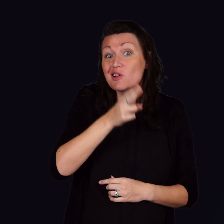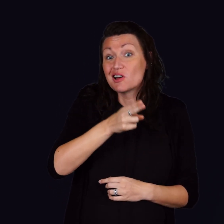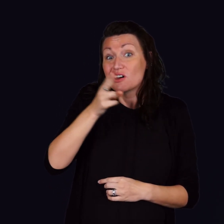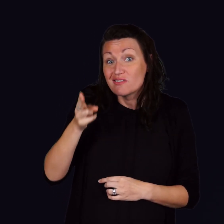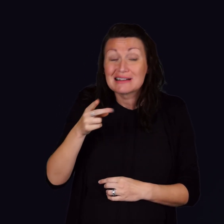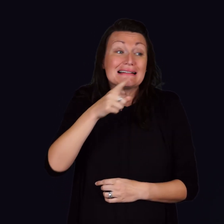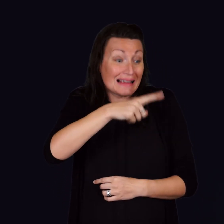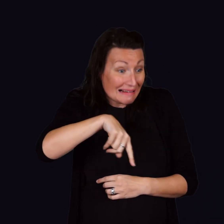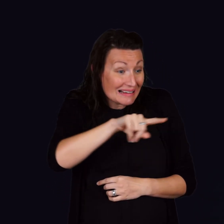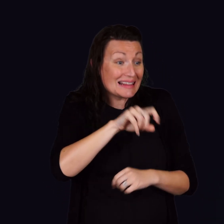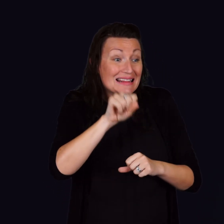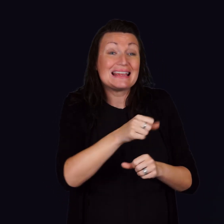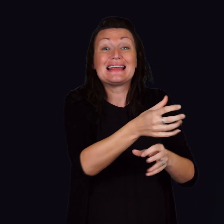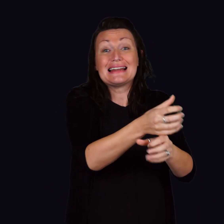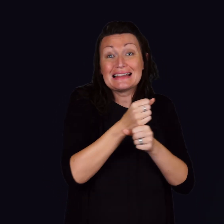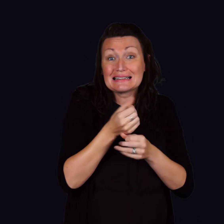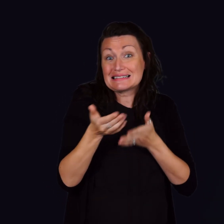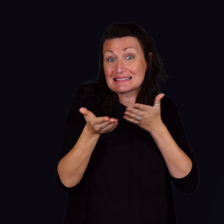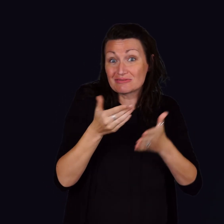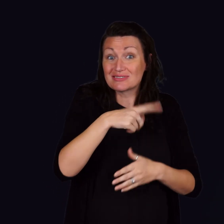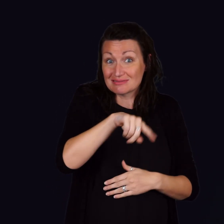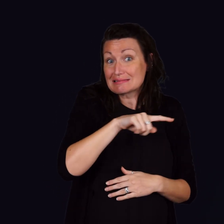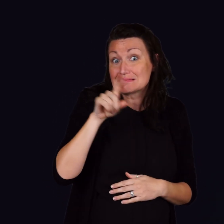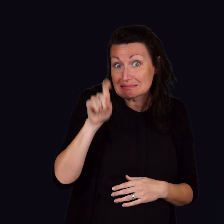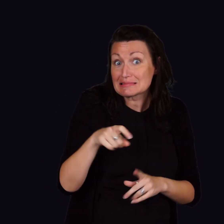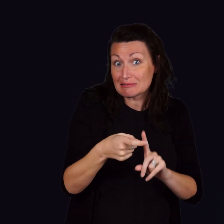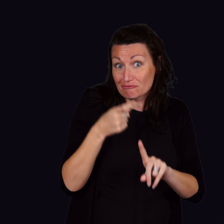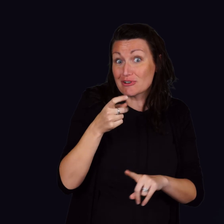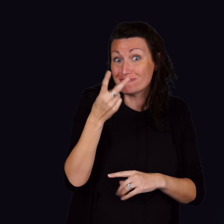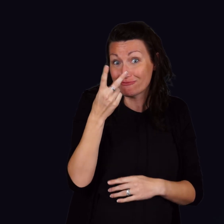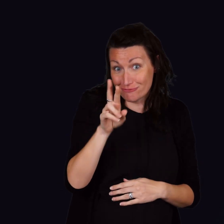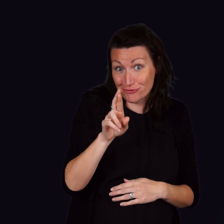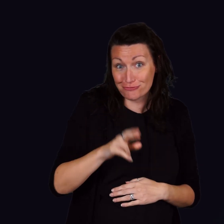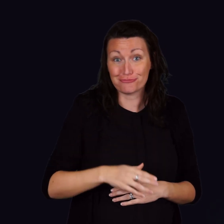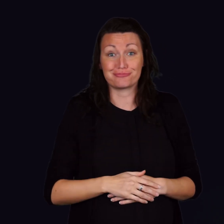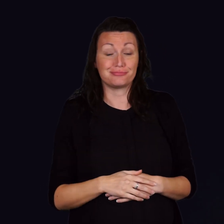can get the services they need from VRS.